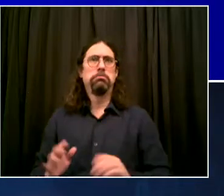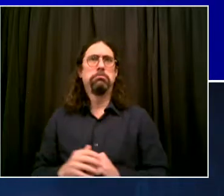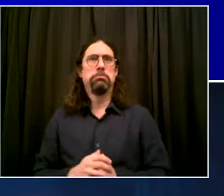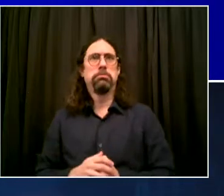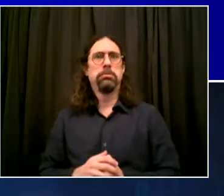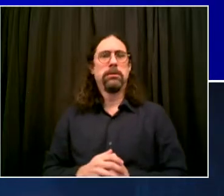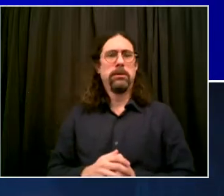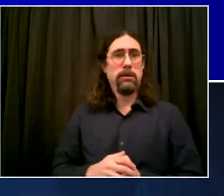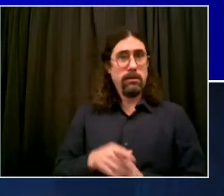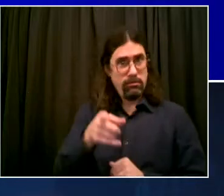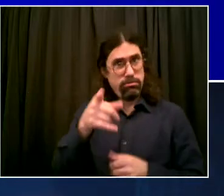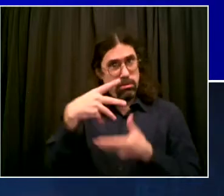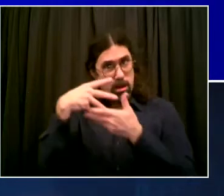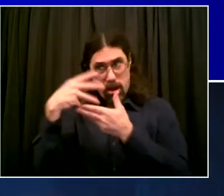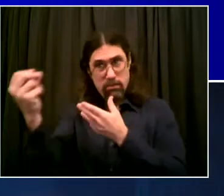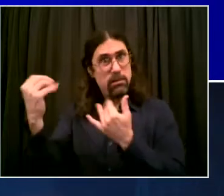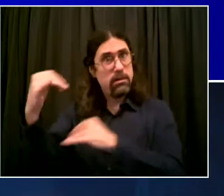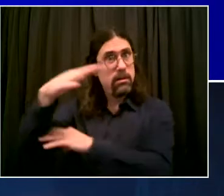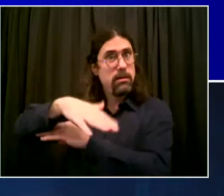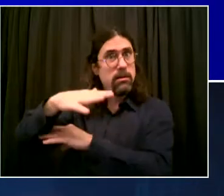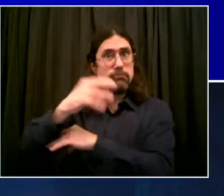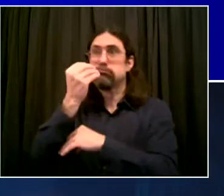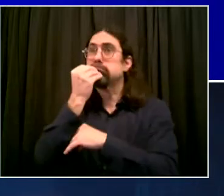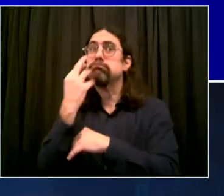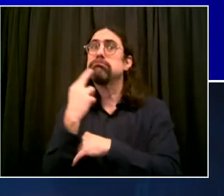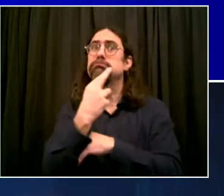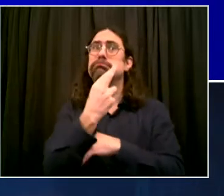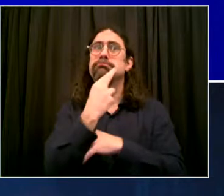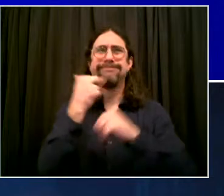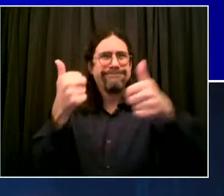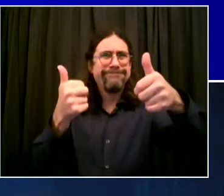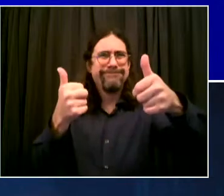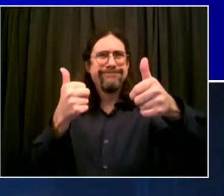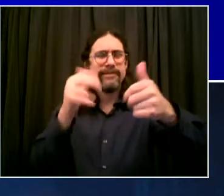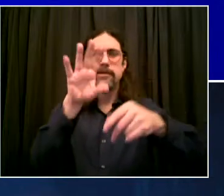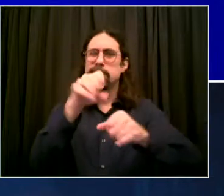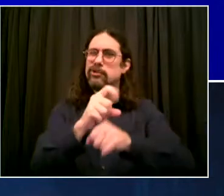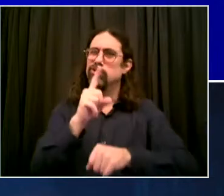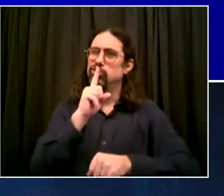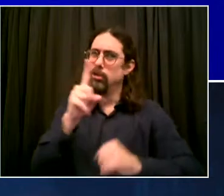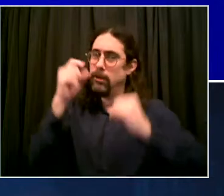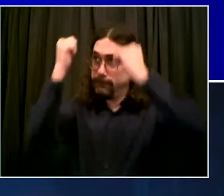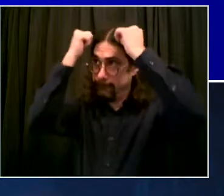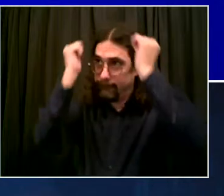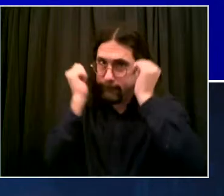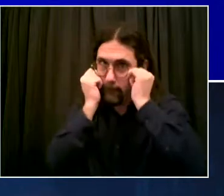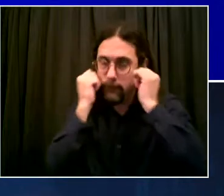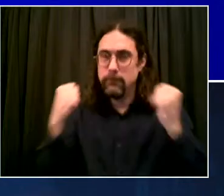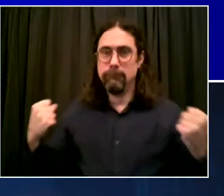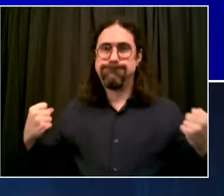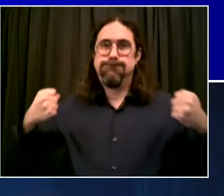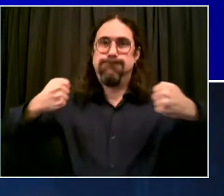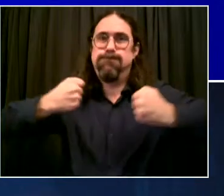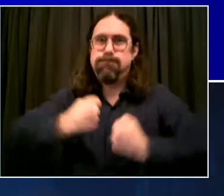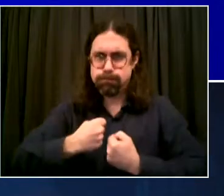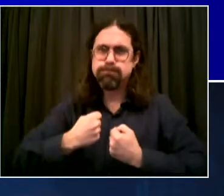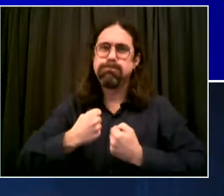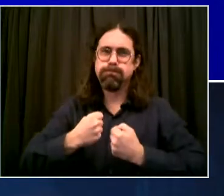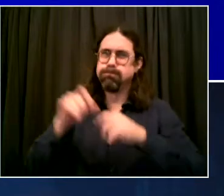OUTDOOR DINING SO THAT WILL BE OPEN, BUT BUNDLE